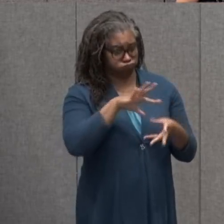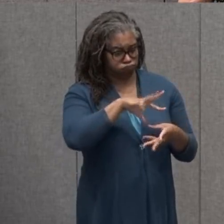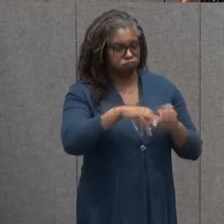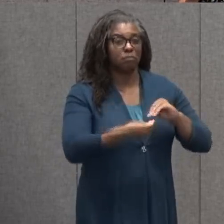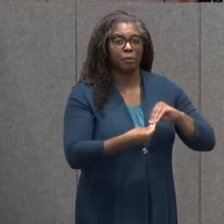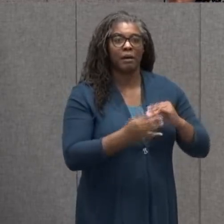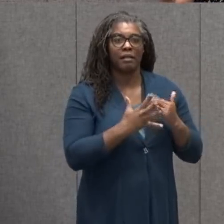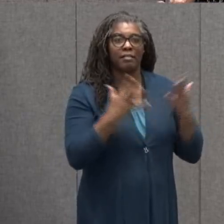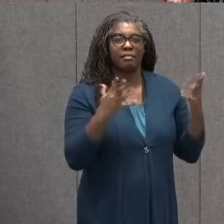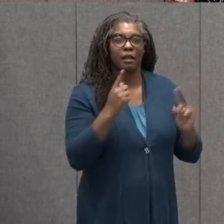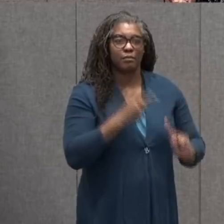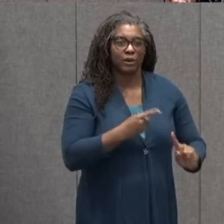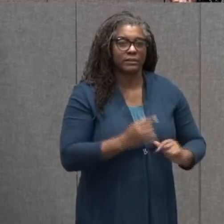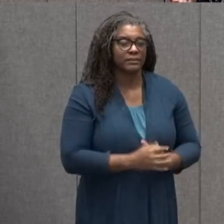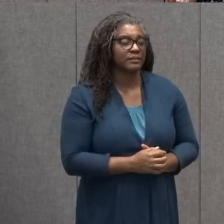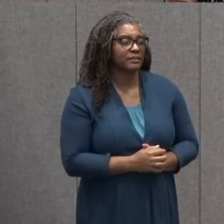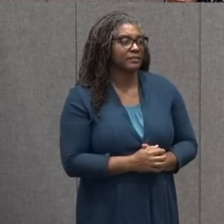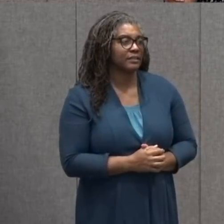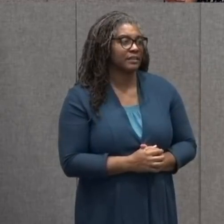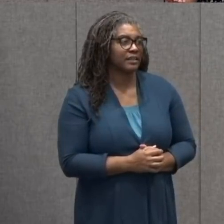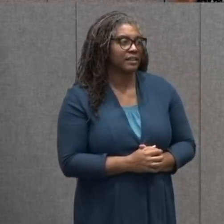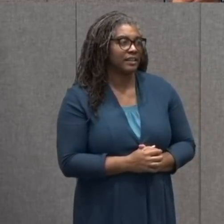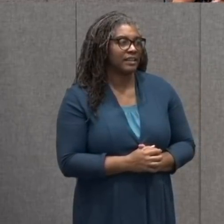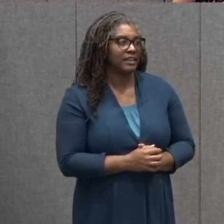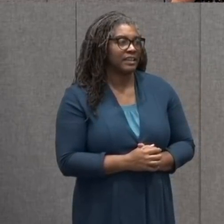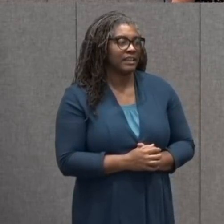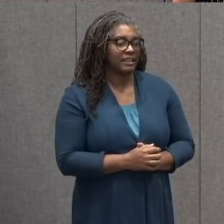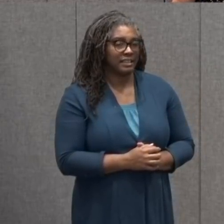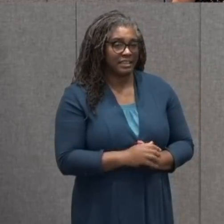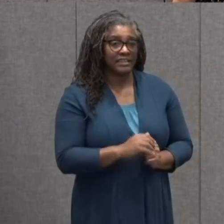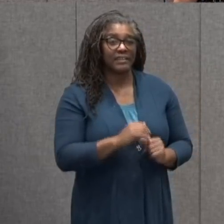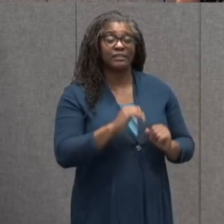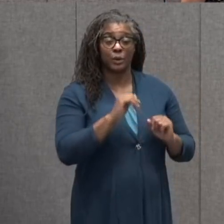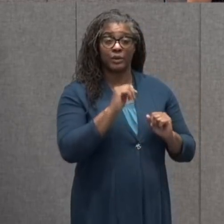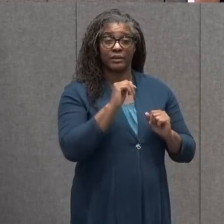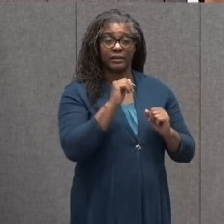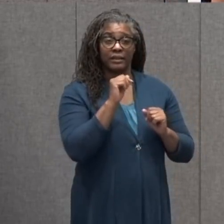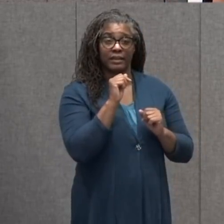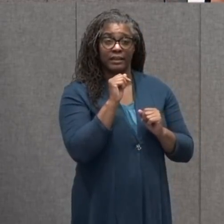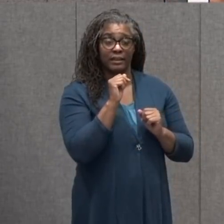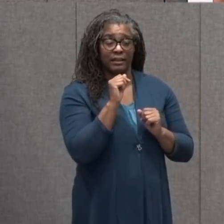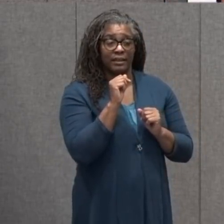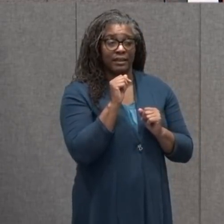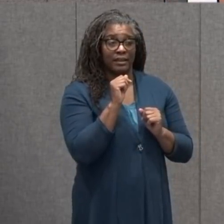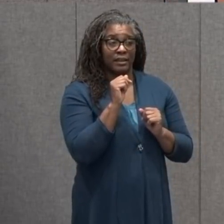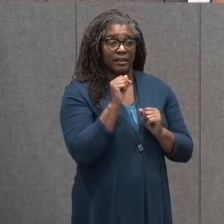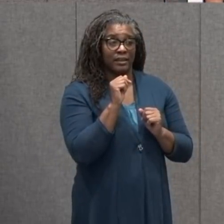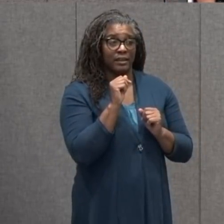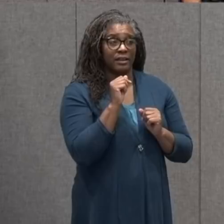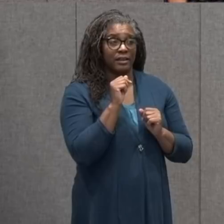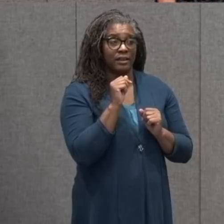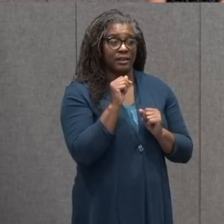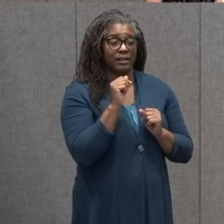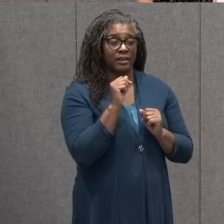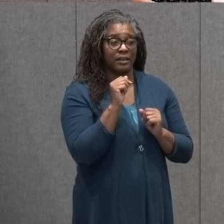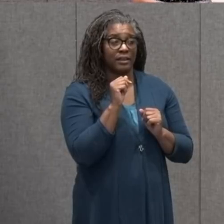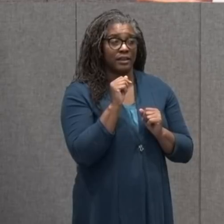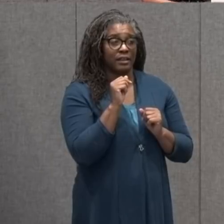If you can think of something that means the opposite, perfect, all right. Super, are you ready to play? I am ready to play.